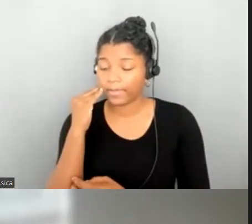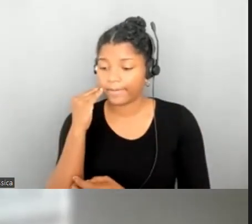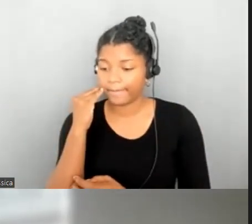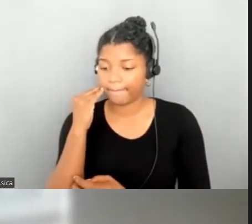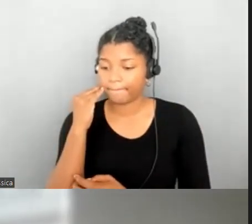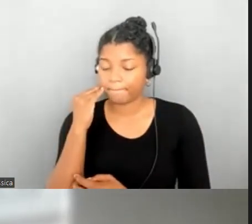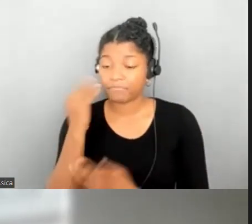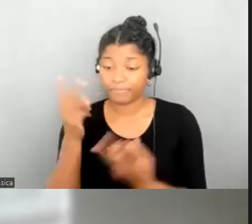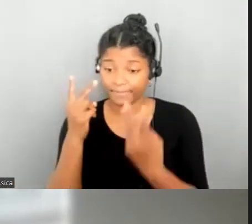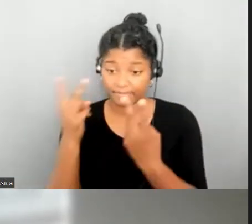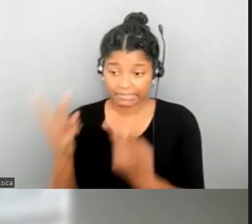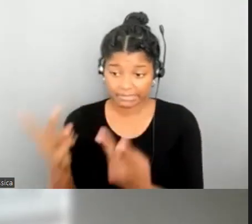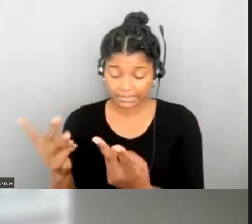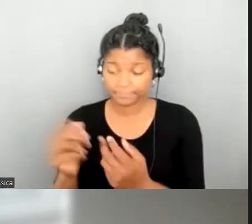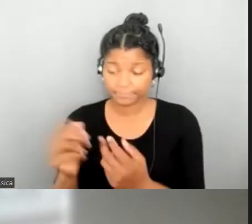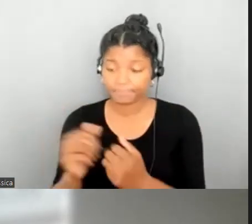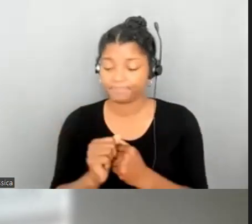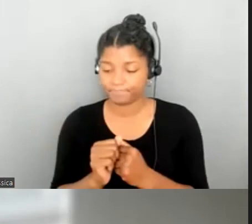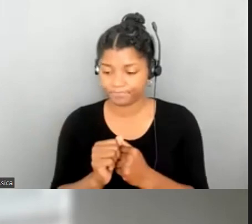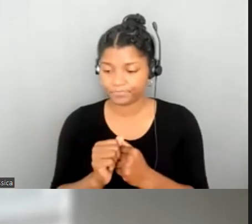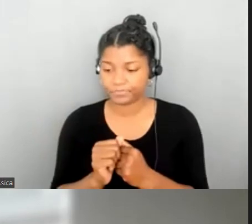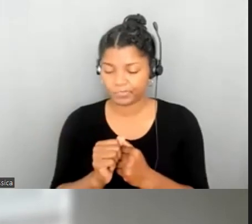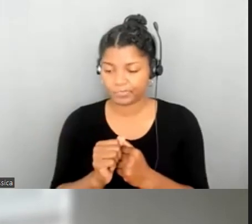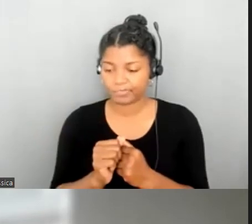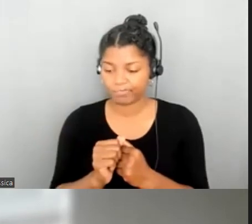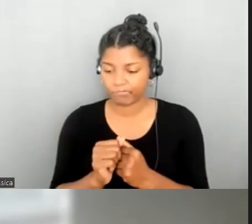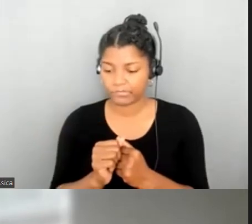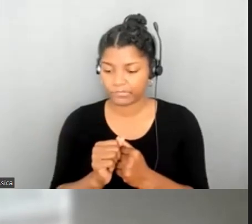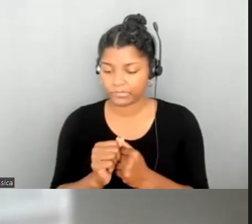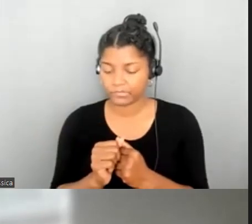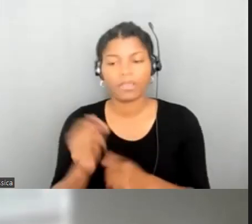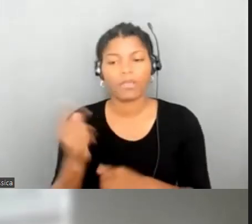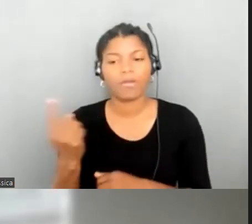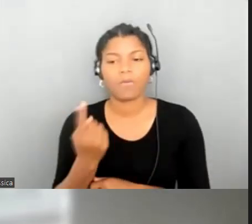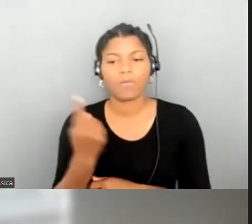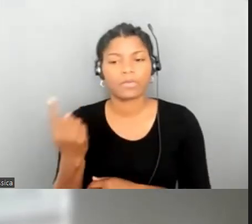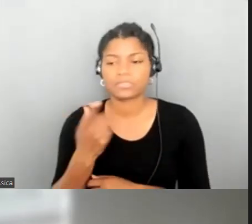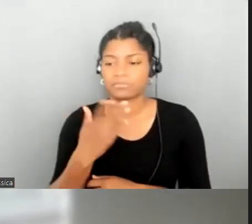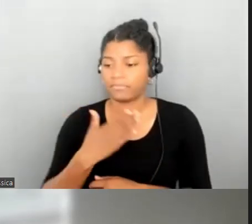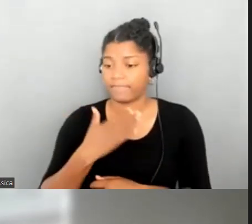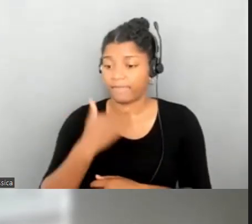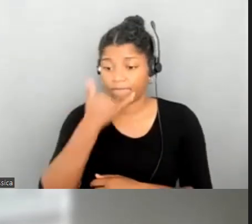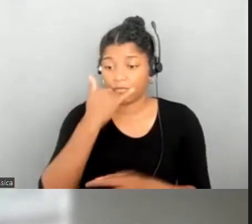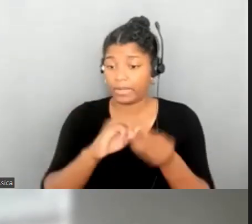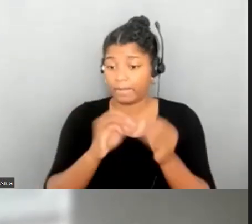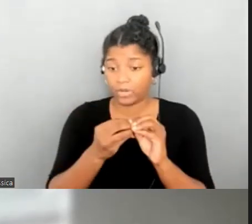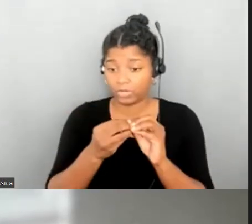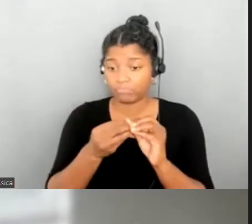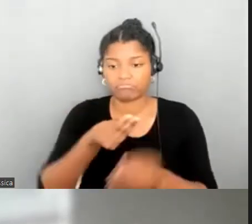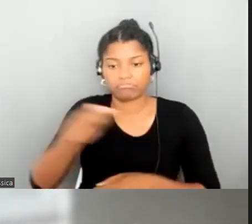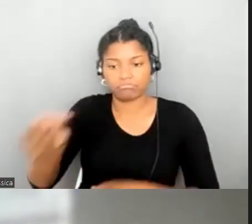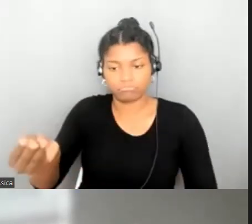from the nursing home, and they always had our phone number that they could call if something came up.